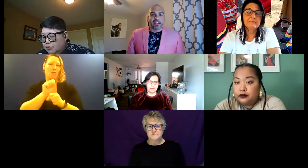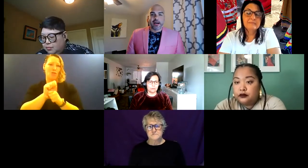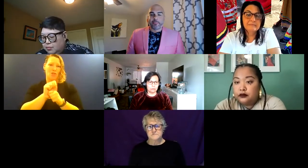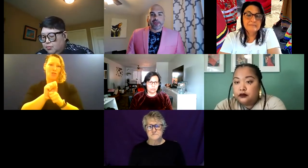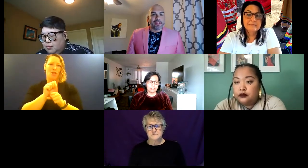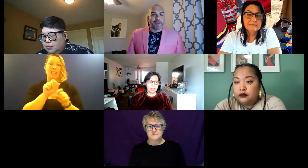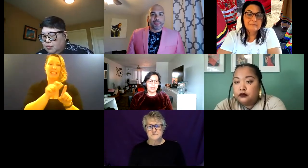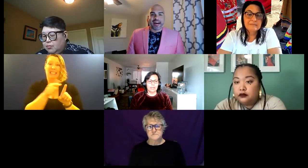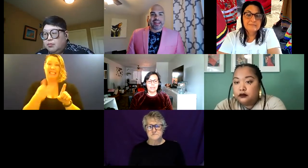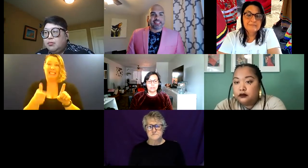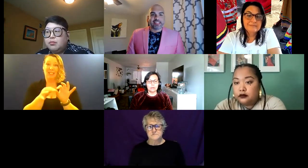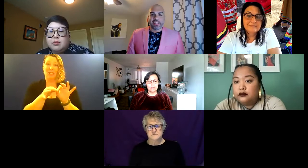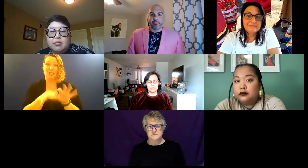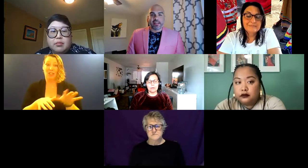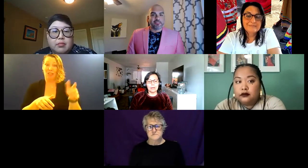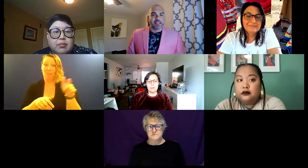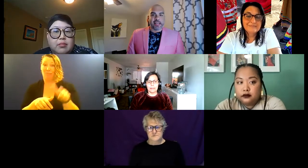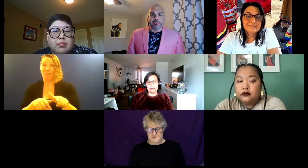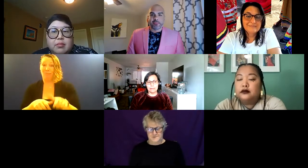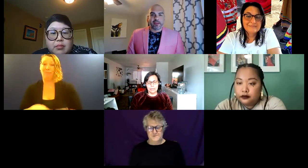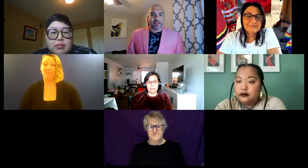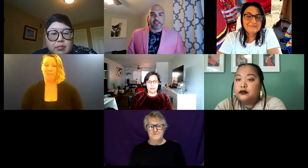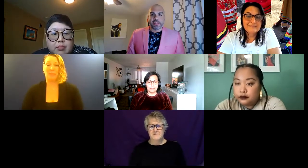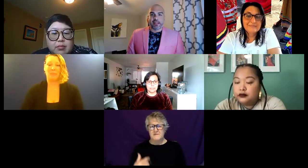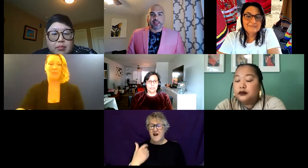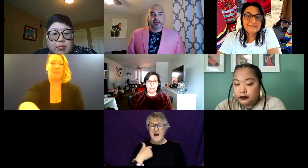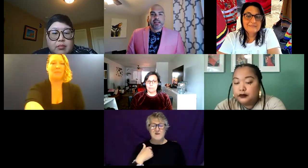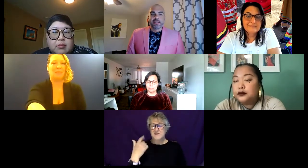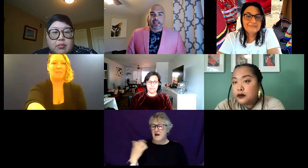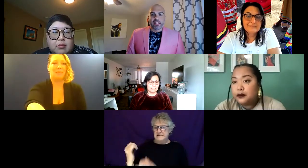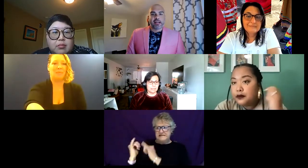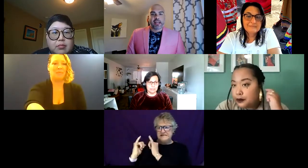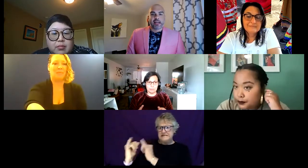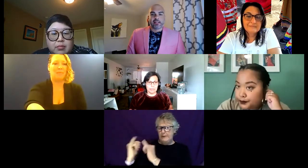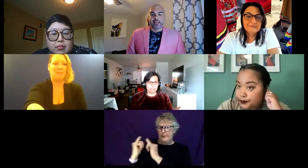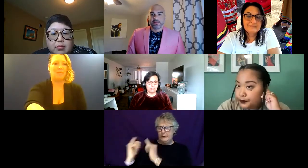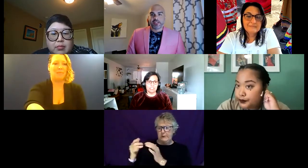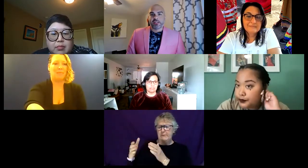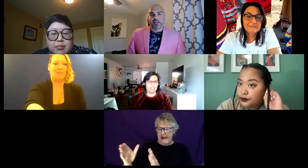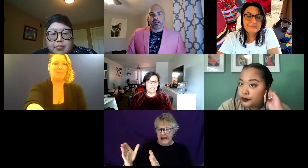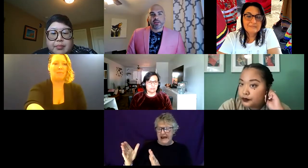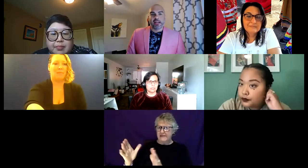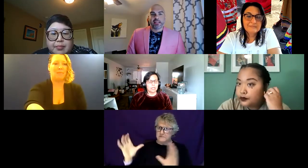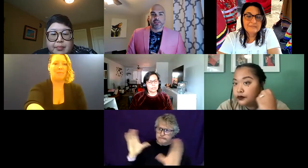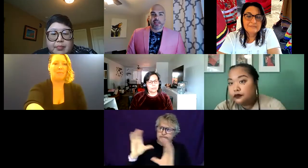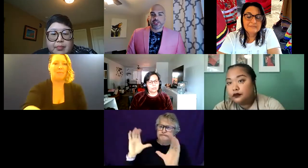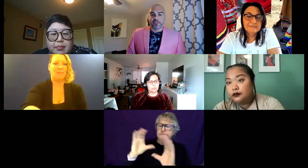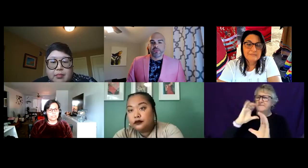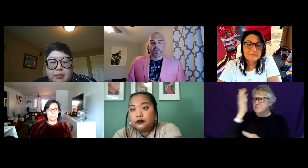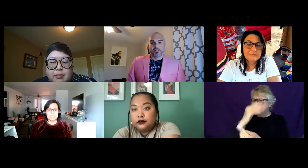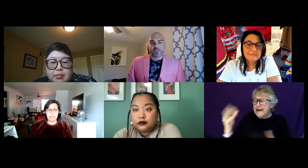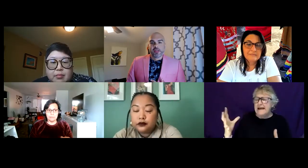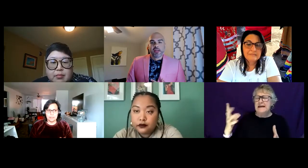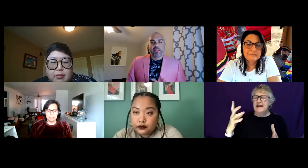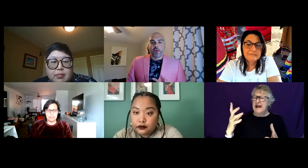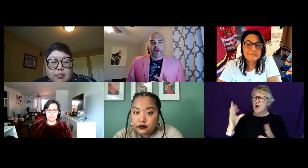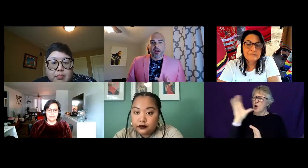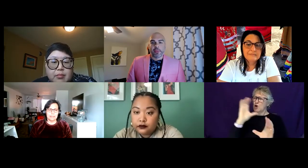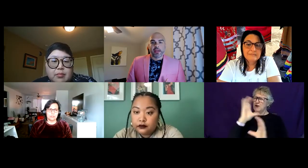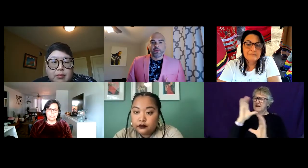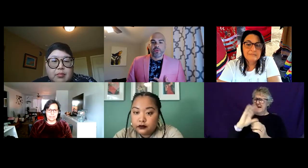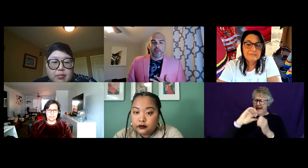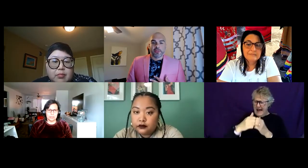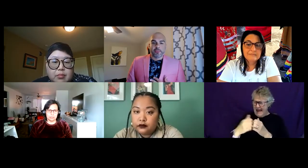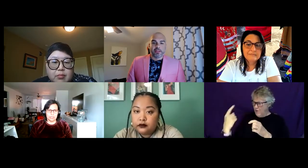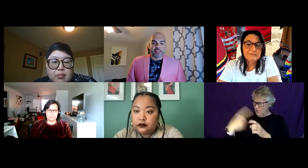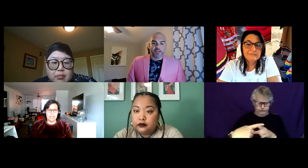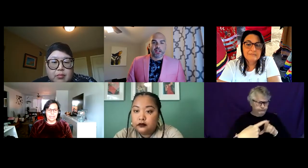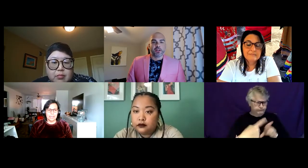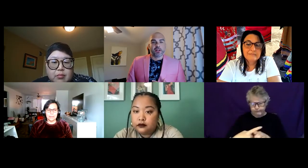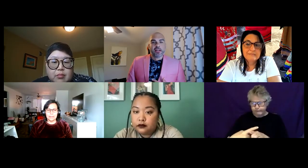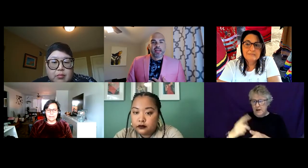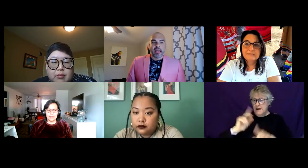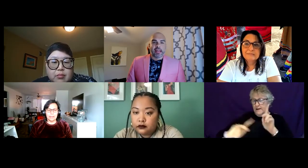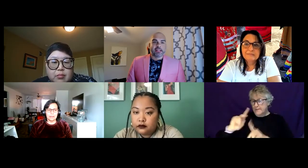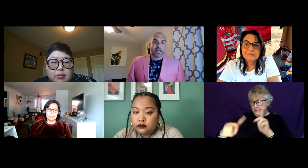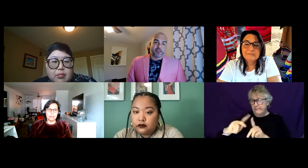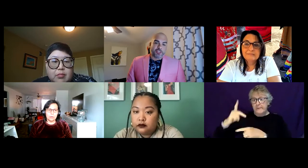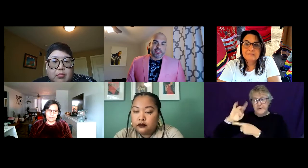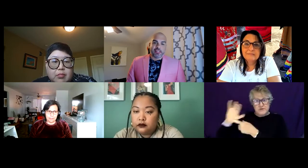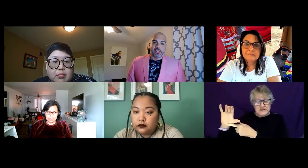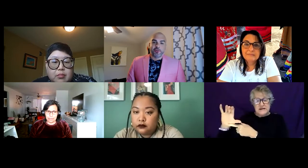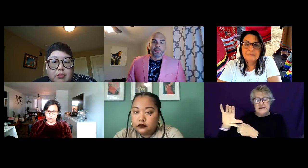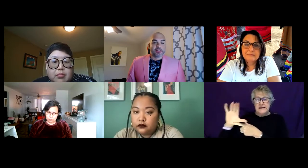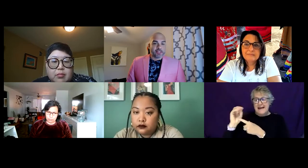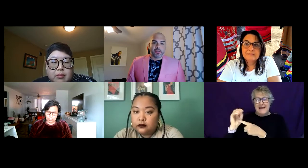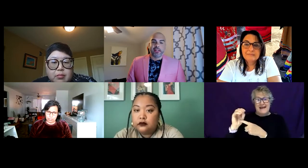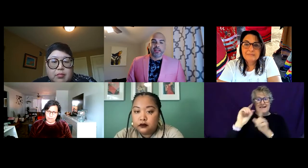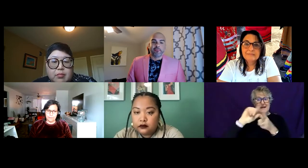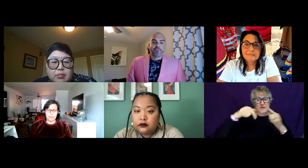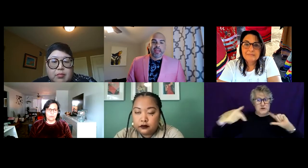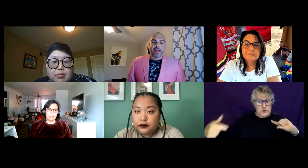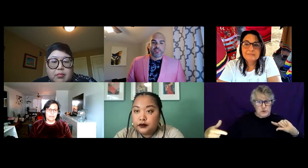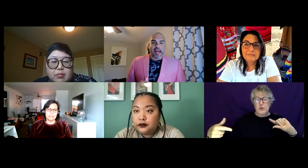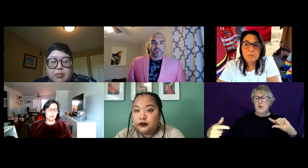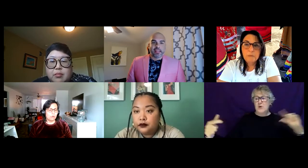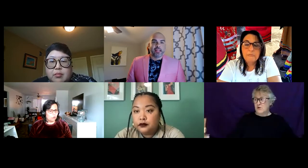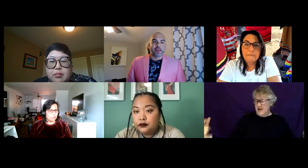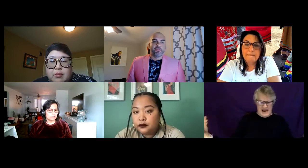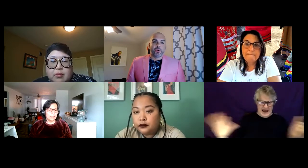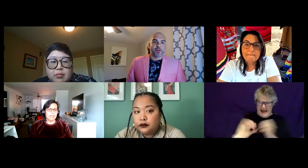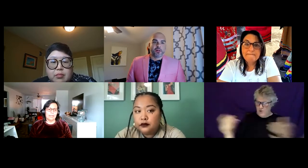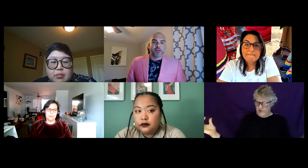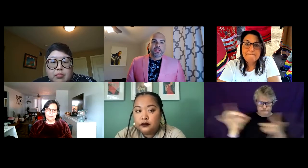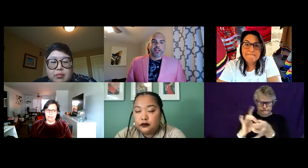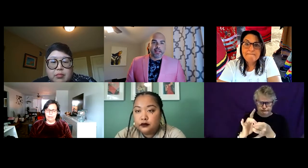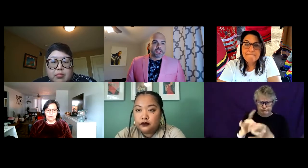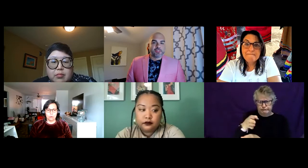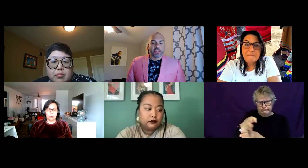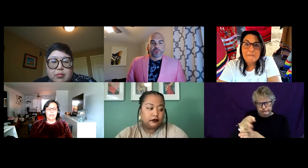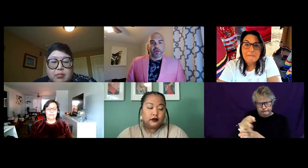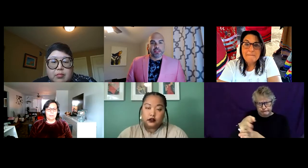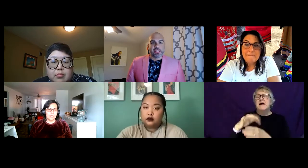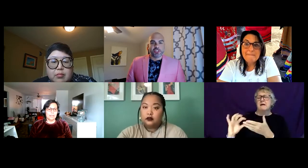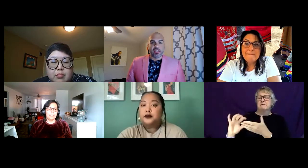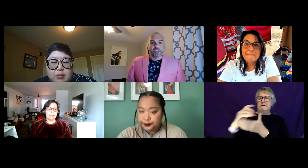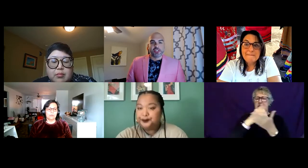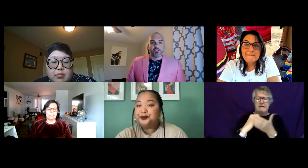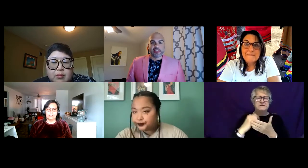I was on a very parallel path and seeing many of the same disparities in data, and especially looking at the intersection of folks that were coming from communities of color, and the LGBTQ+ community, and was advocating for the collection of sexual